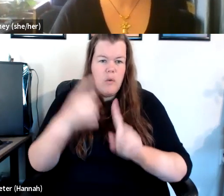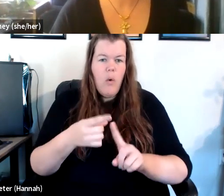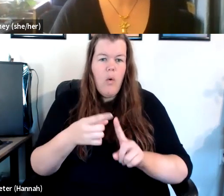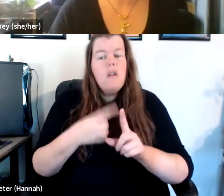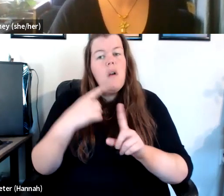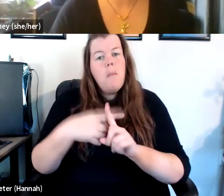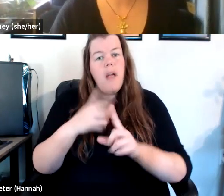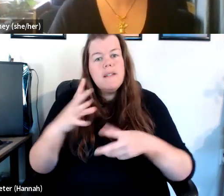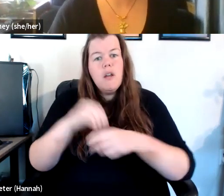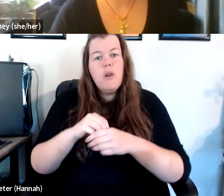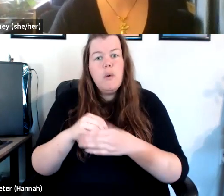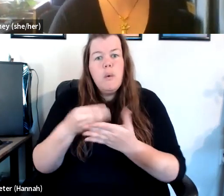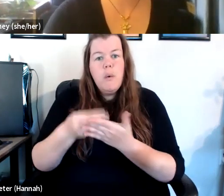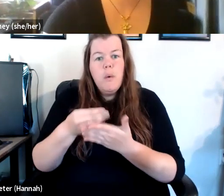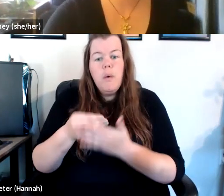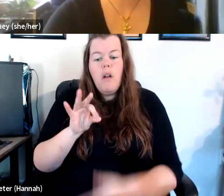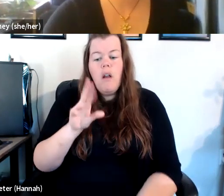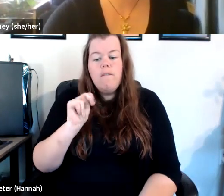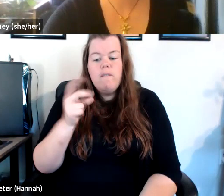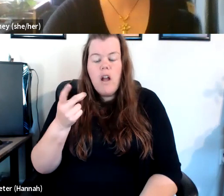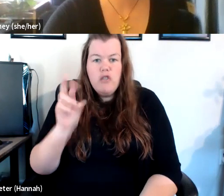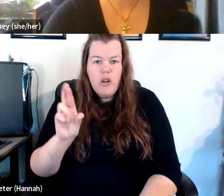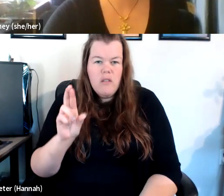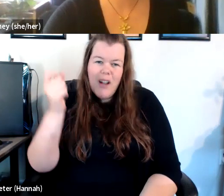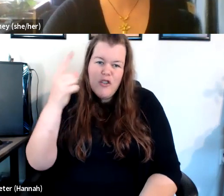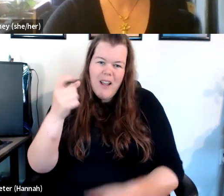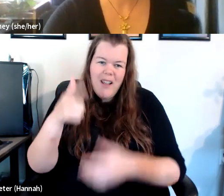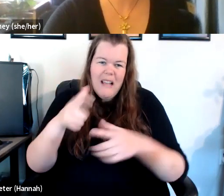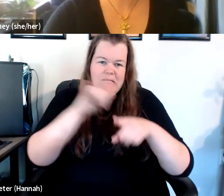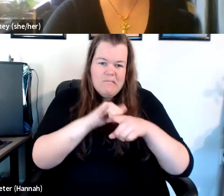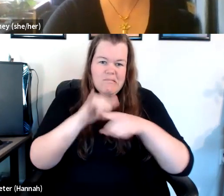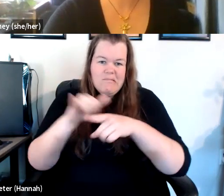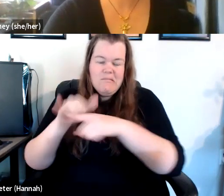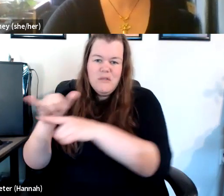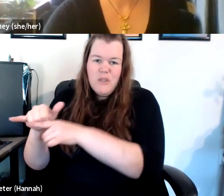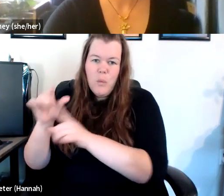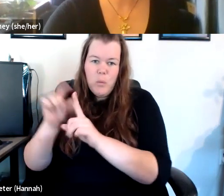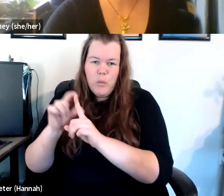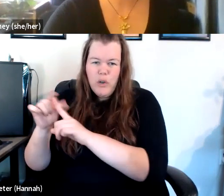But they're wordy, so I'll follow up with an explanation as well. The first goal is to